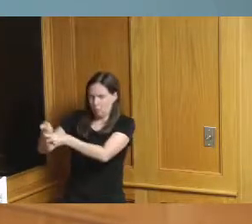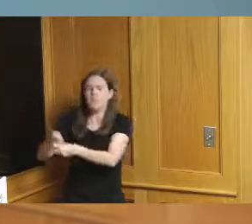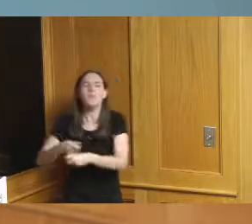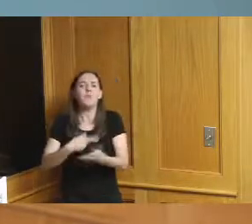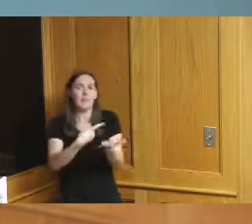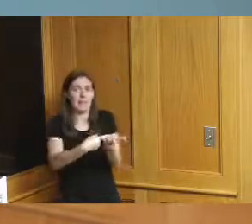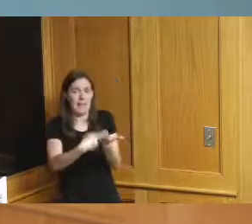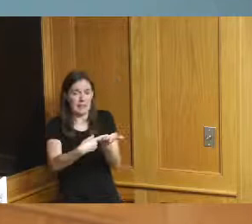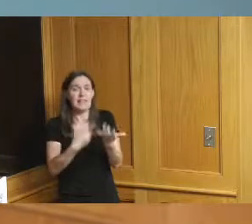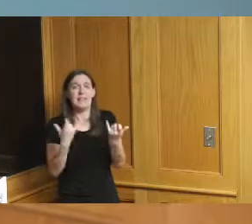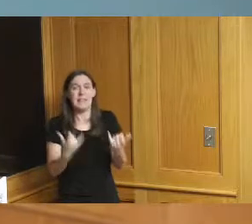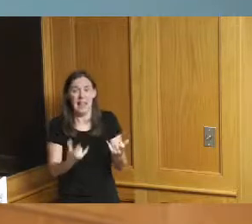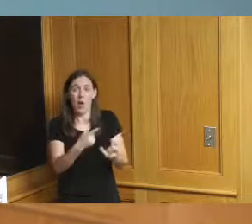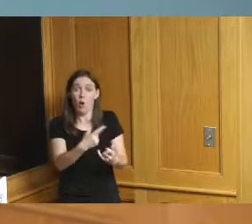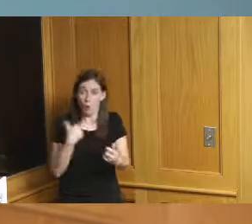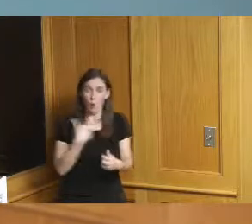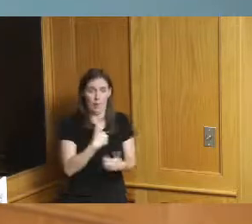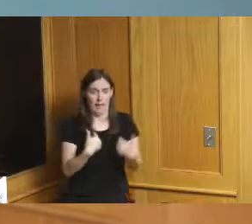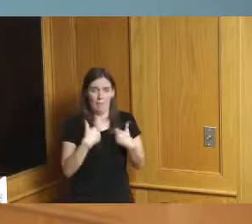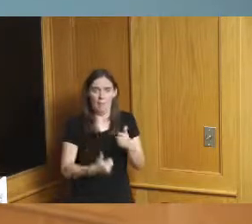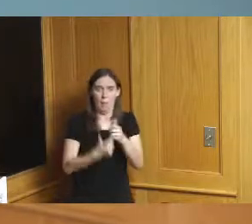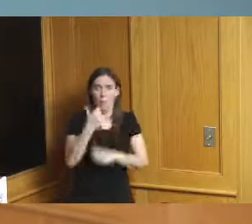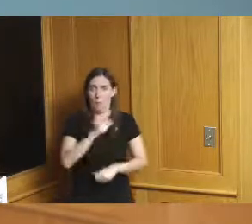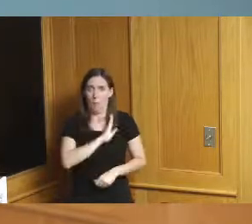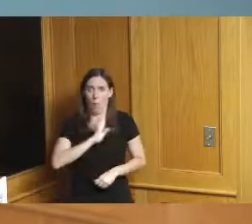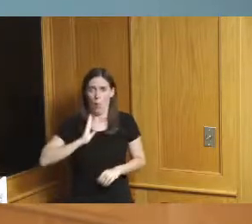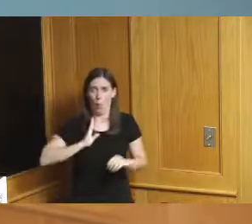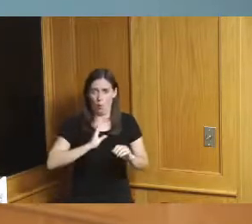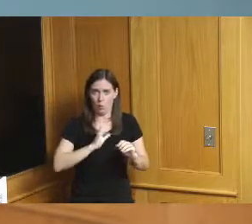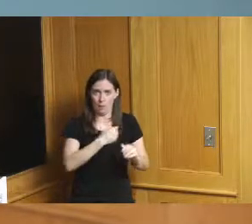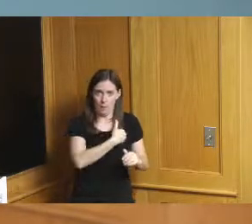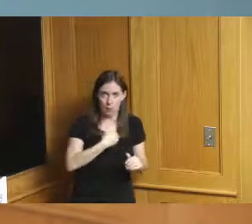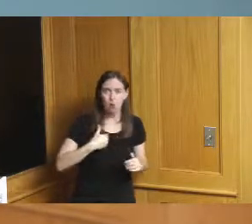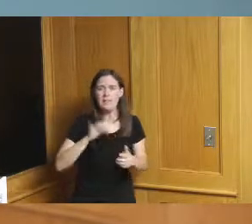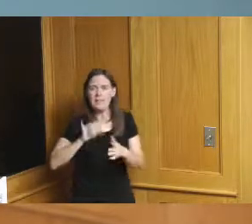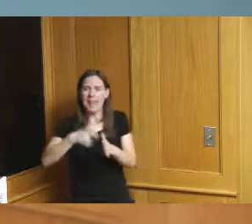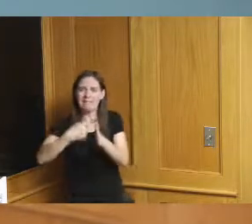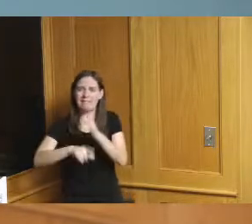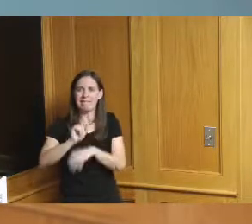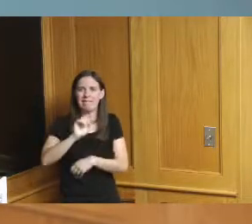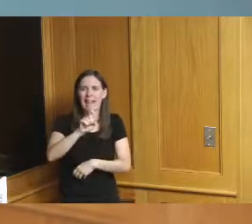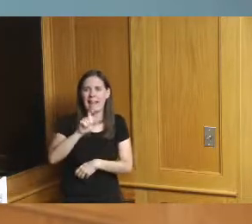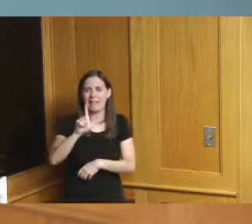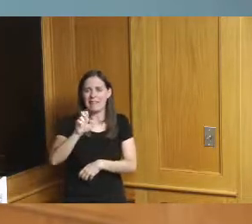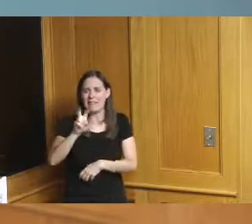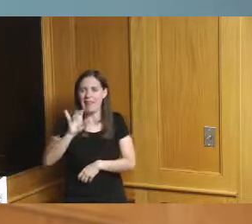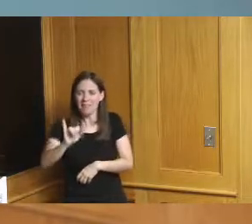the most board members we had a tax levy down that you don't put more money out of people's pockets